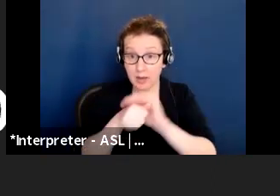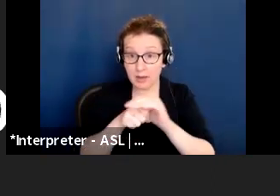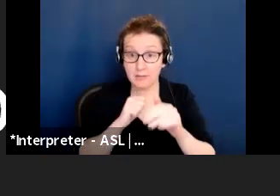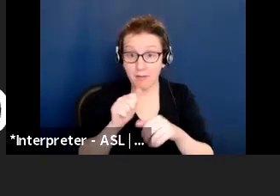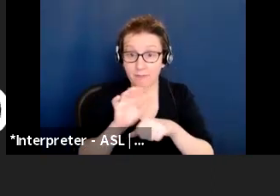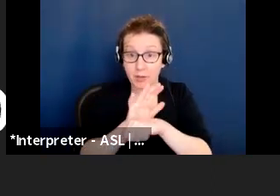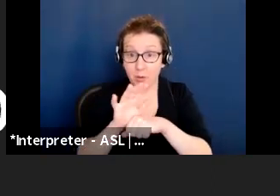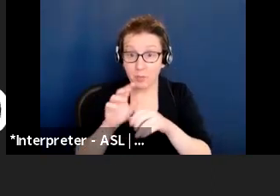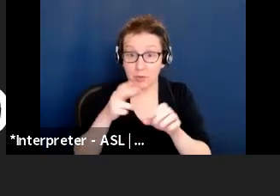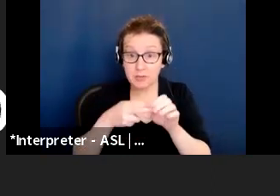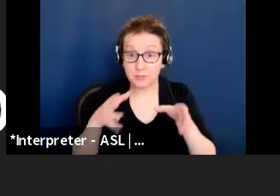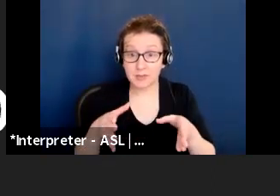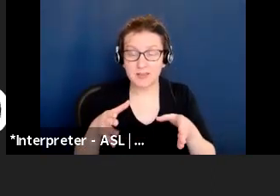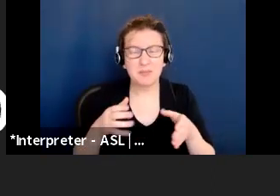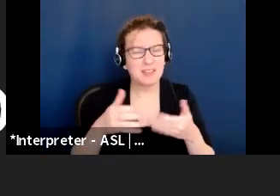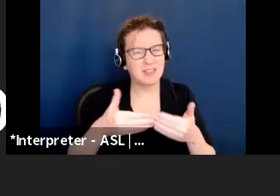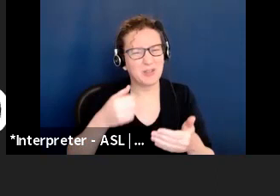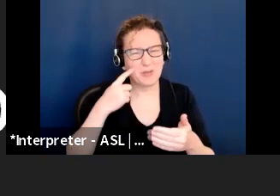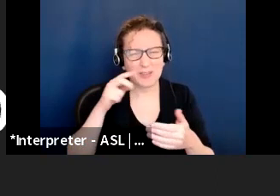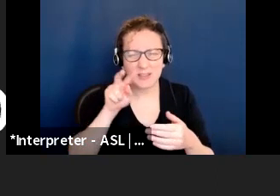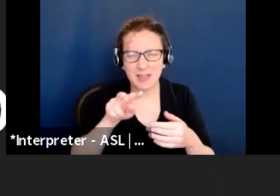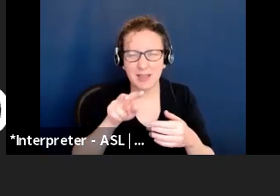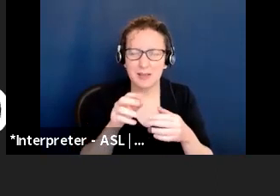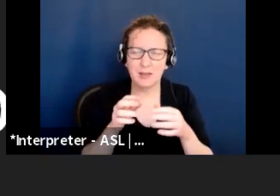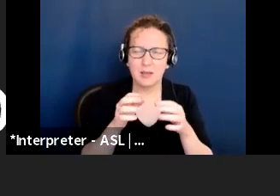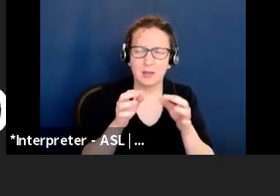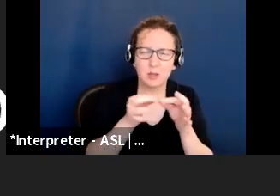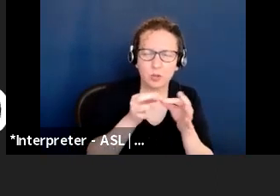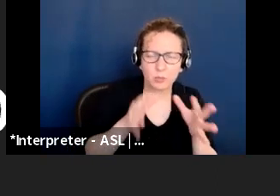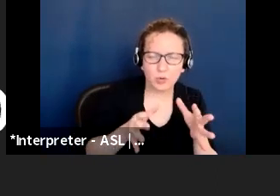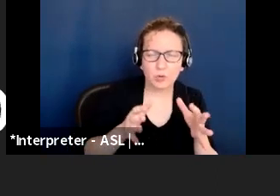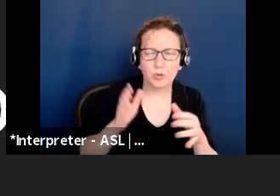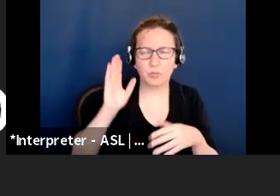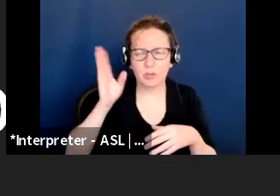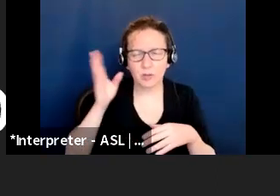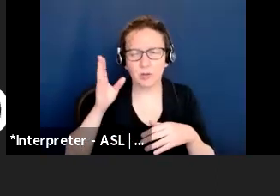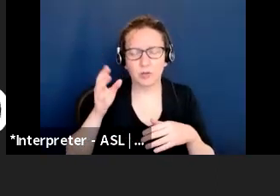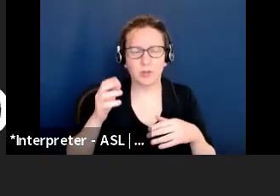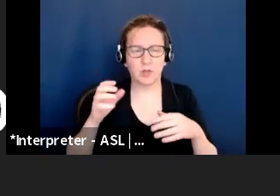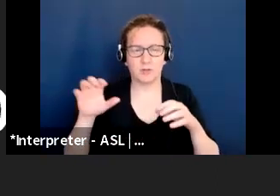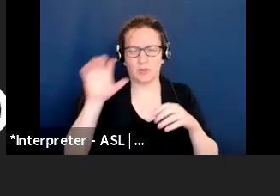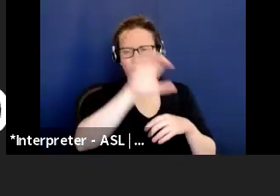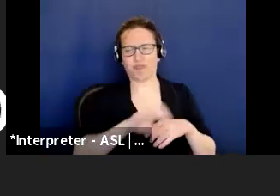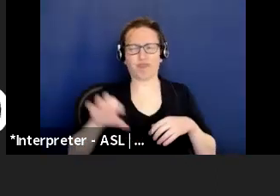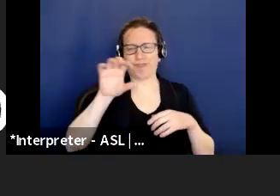to see the interpreter and active presenters by removing the clutter from your Zoom screen. So